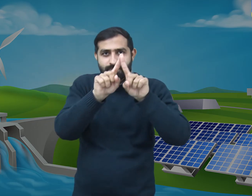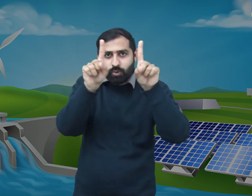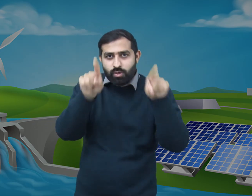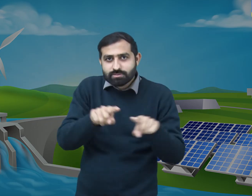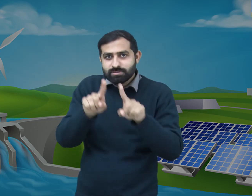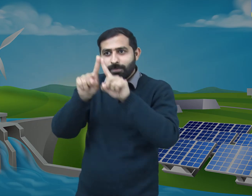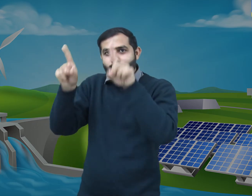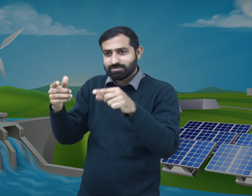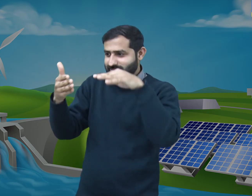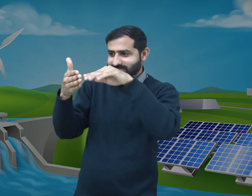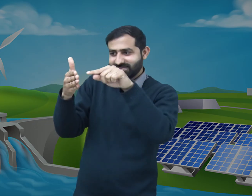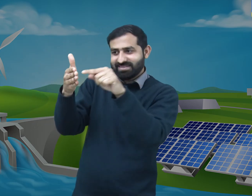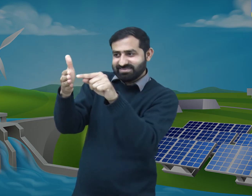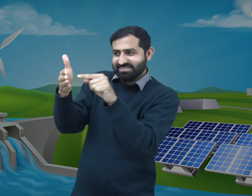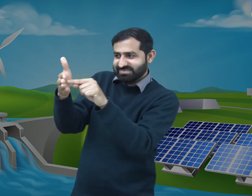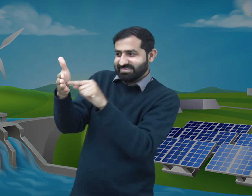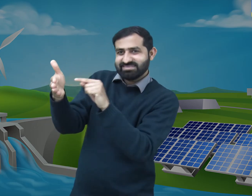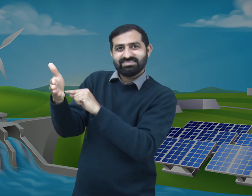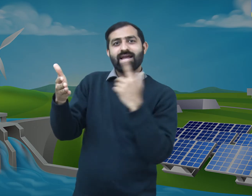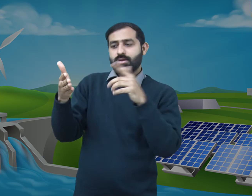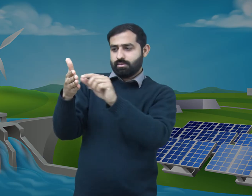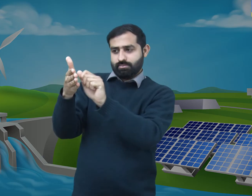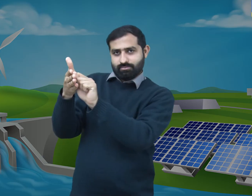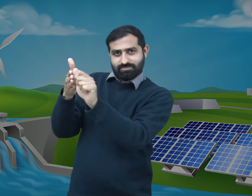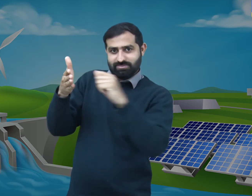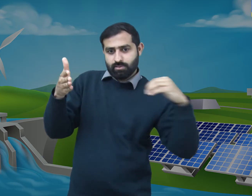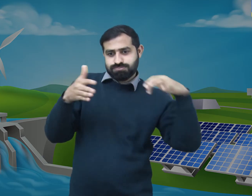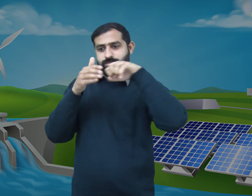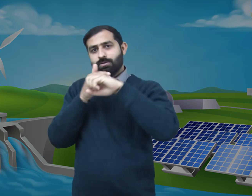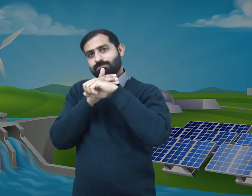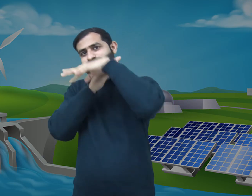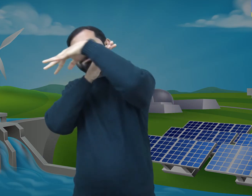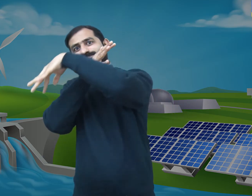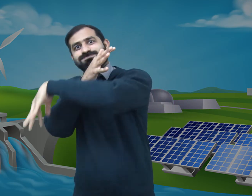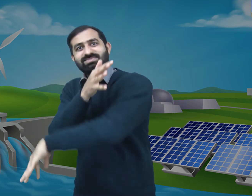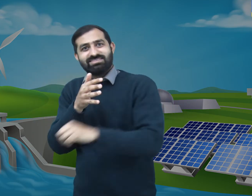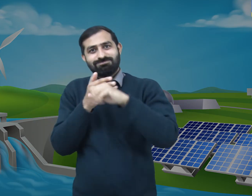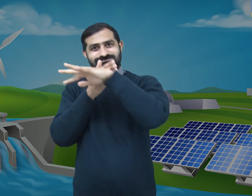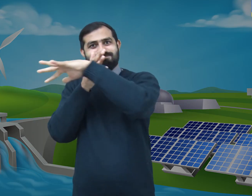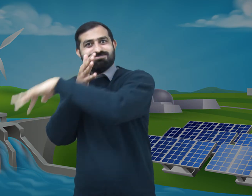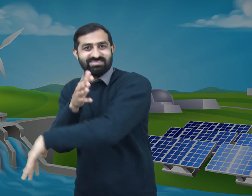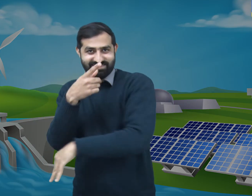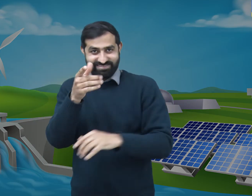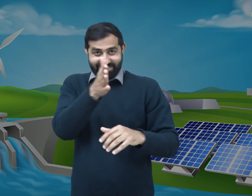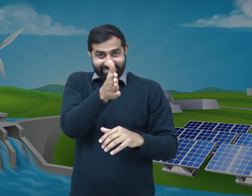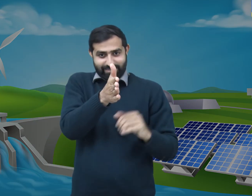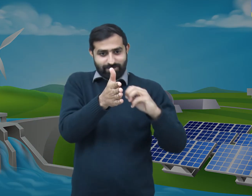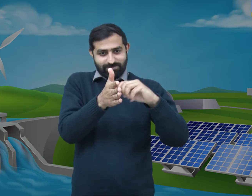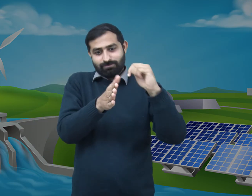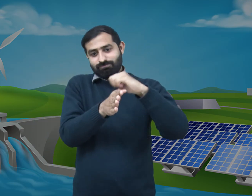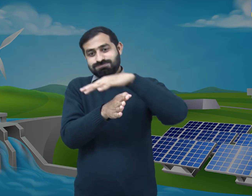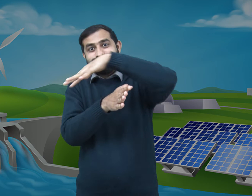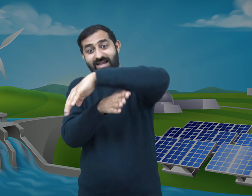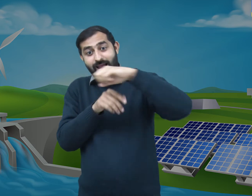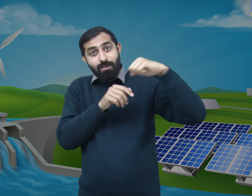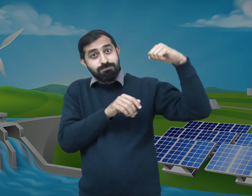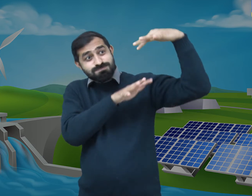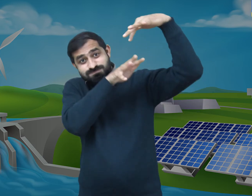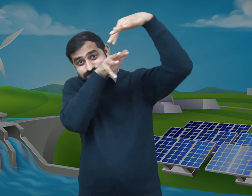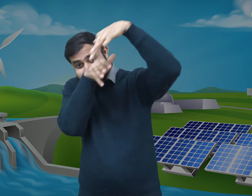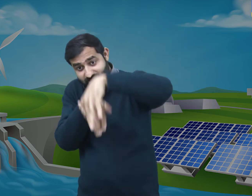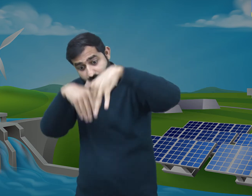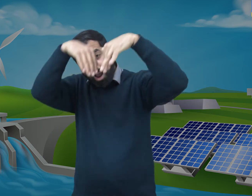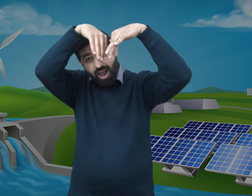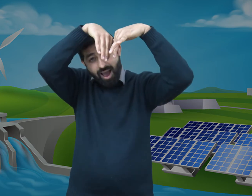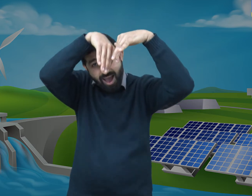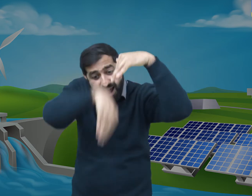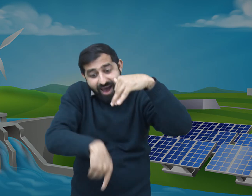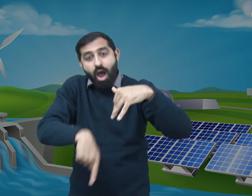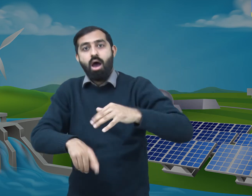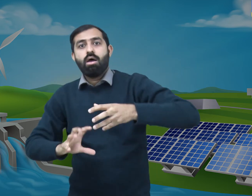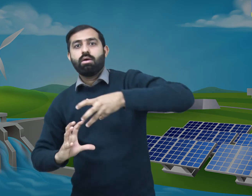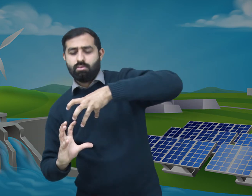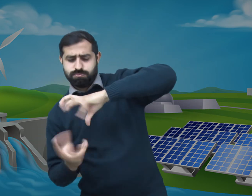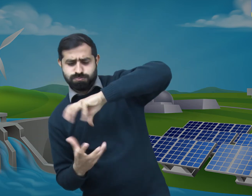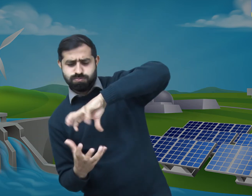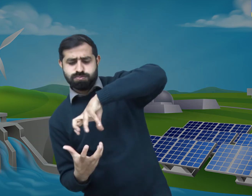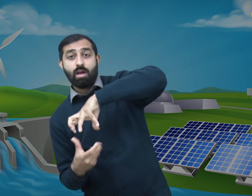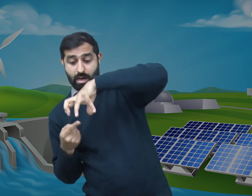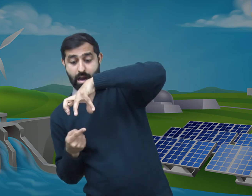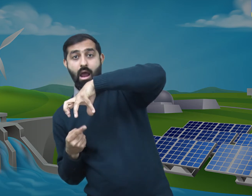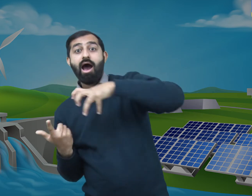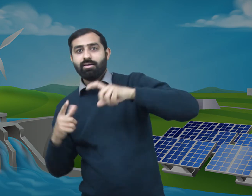The elevation created by the dam creates gravitational force for turning the turbine when water is released.